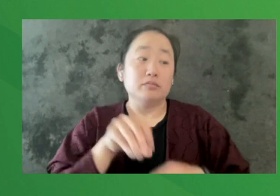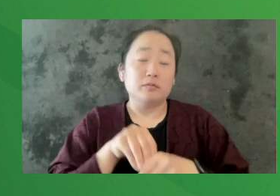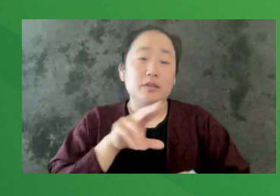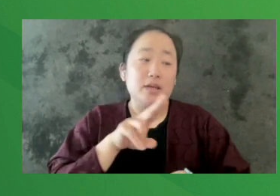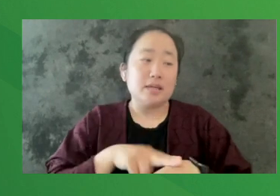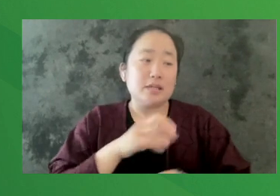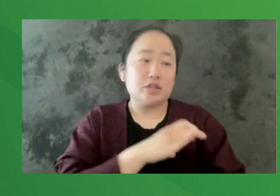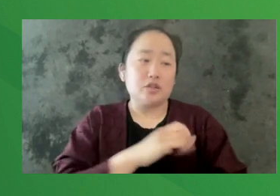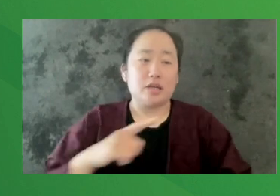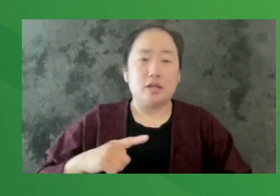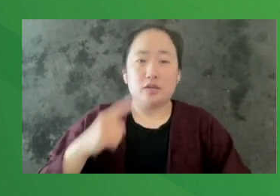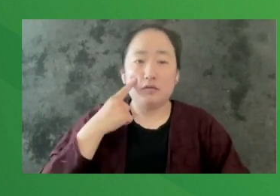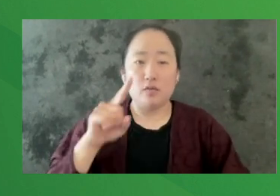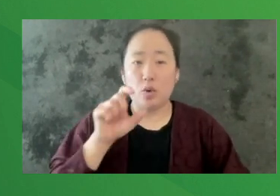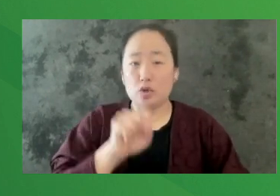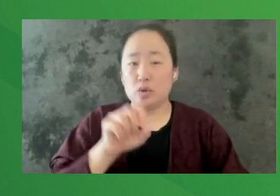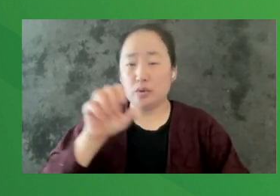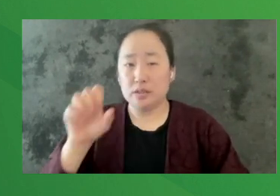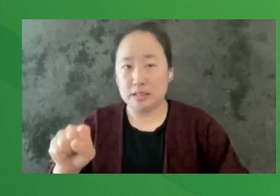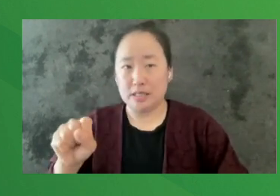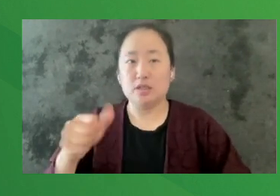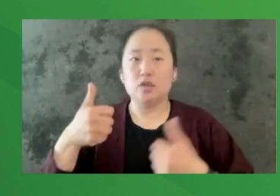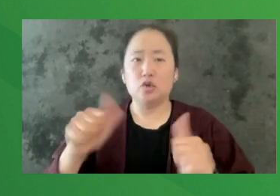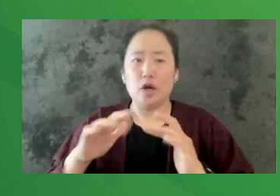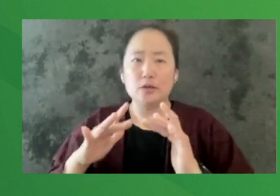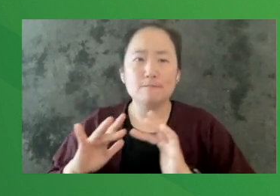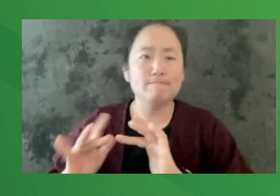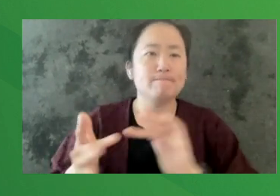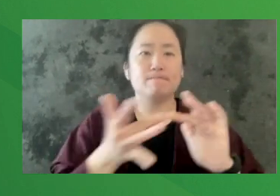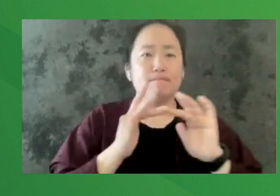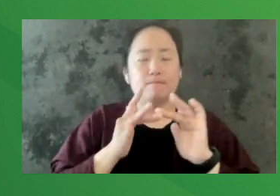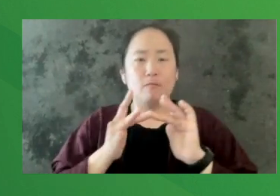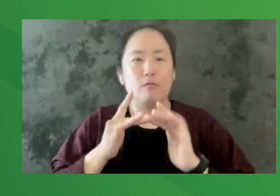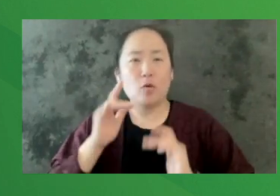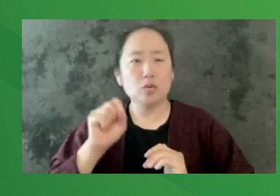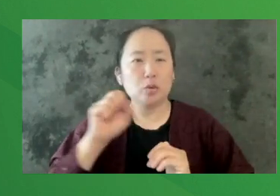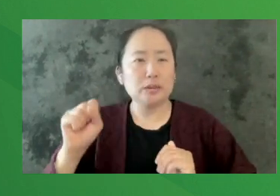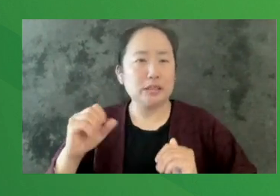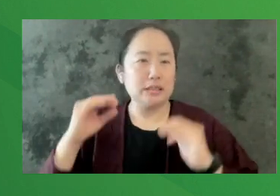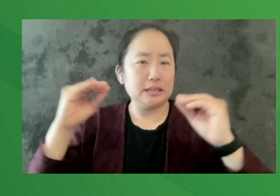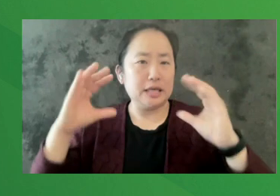professionals nationwide is one of his many responsibilities. The focus of this session,